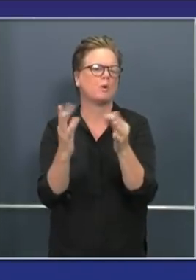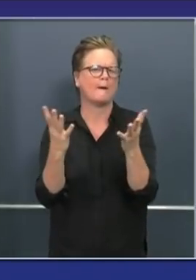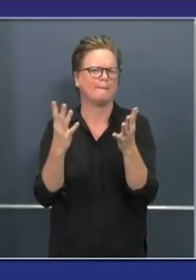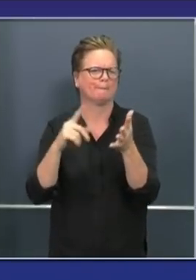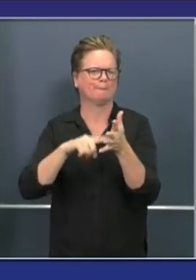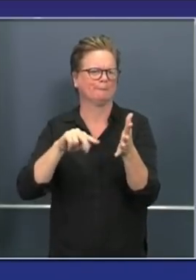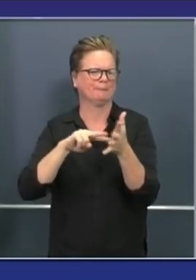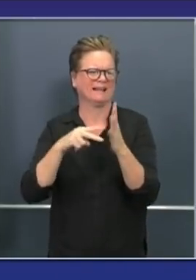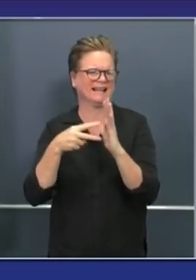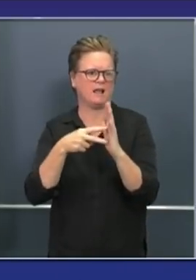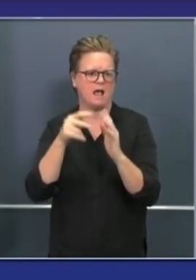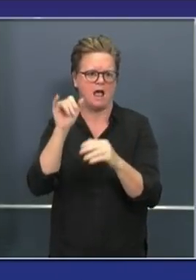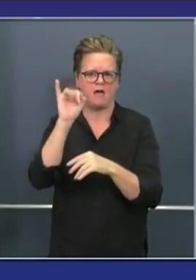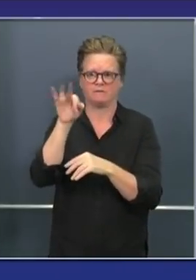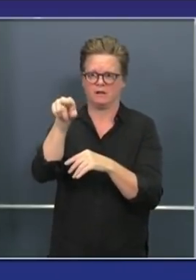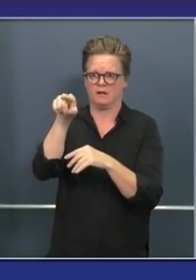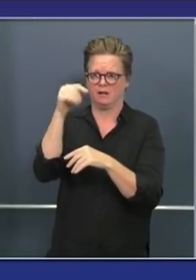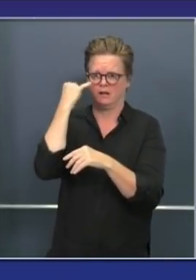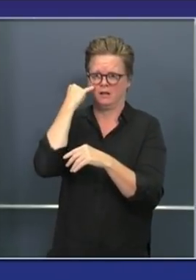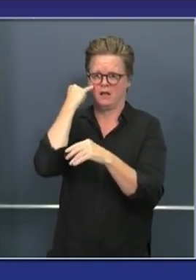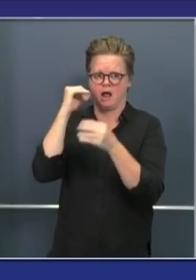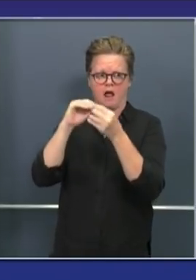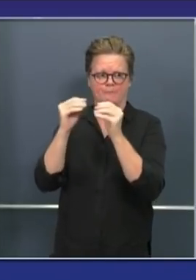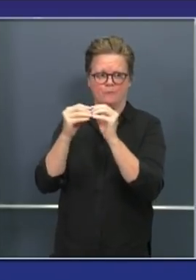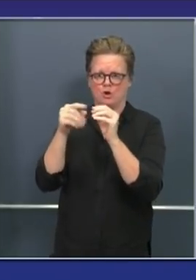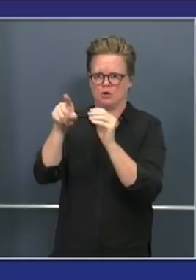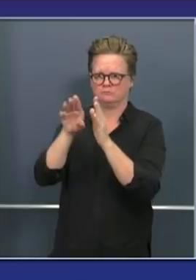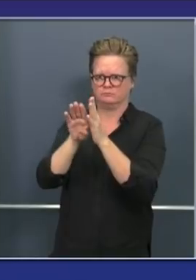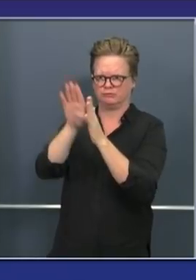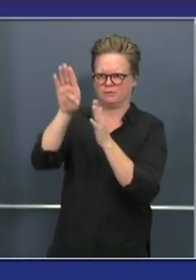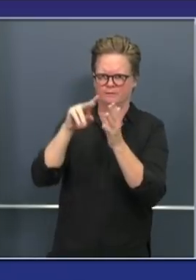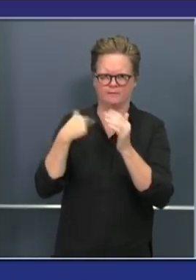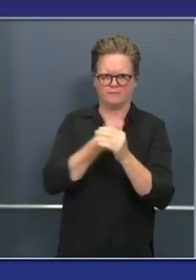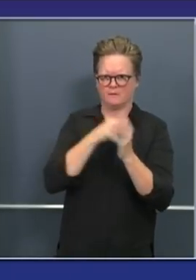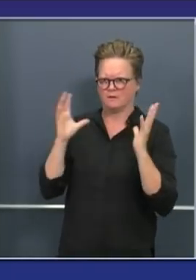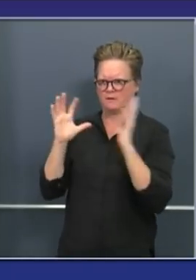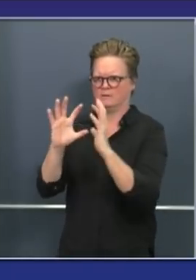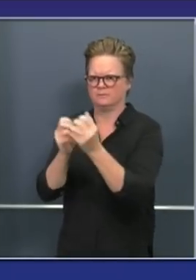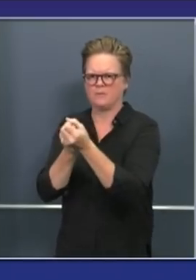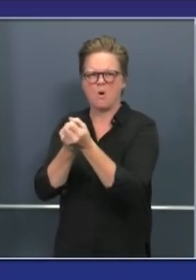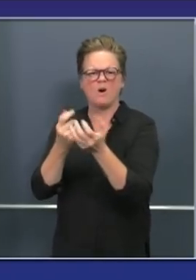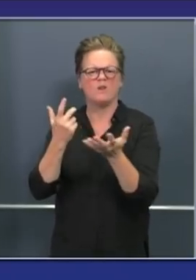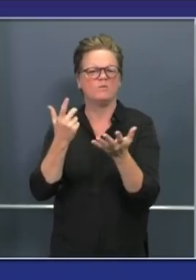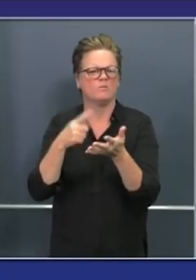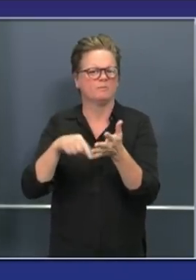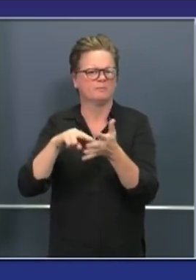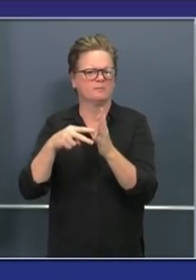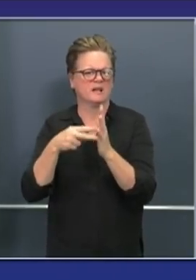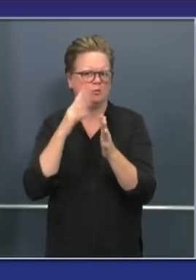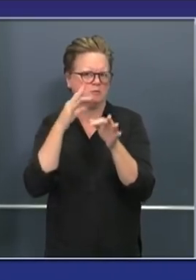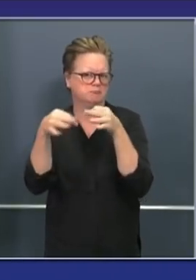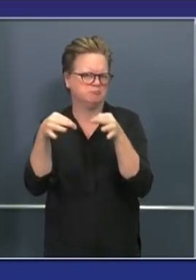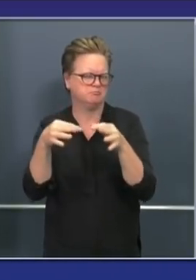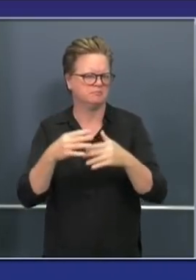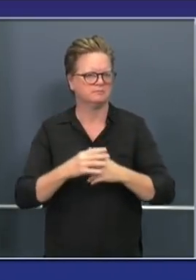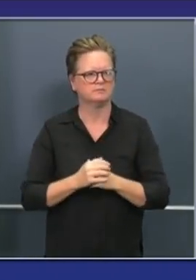AND ALSO GIVE YOU A PREVIEW OF THE DASHBOARD THAT HE LOOKS AT EVERY SINGLE DAY AS IT RELATES